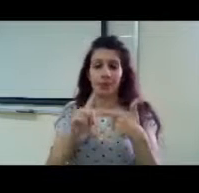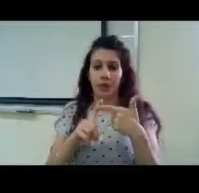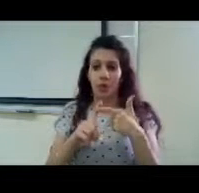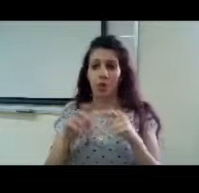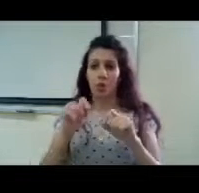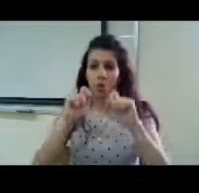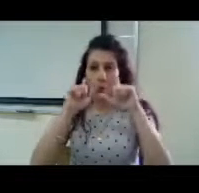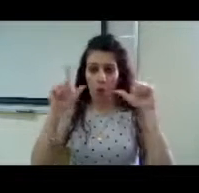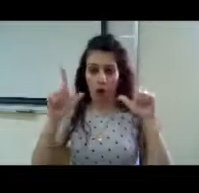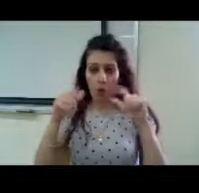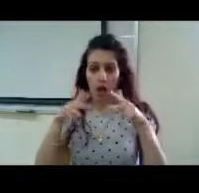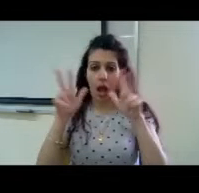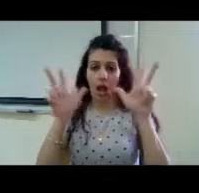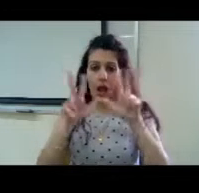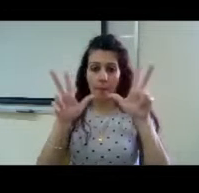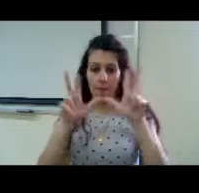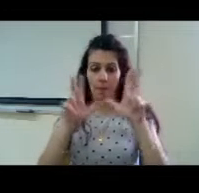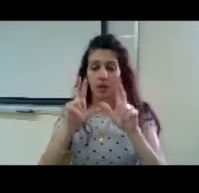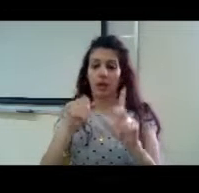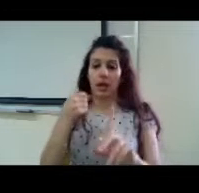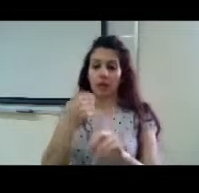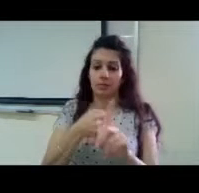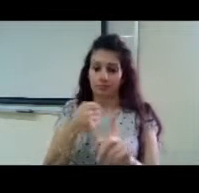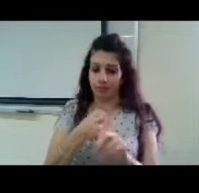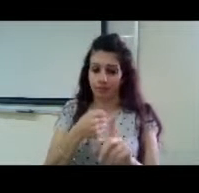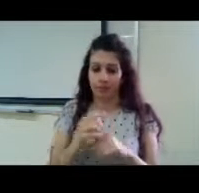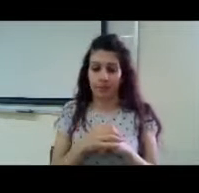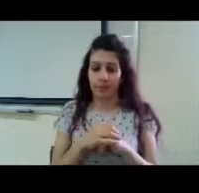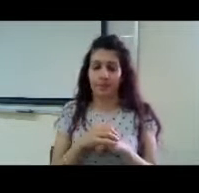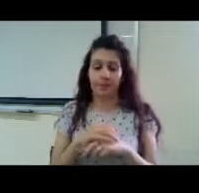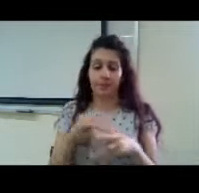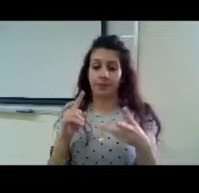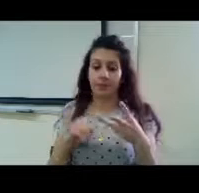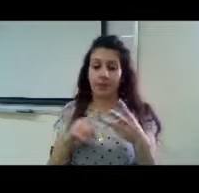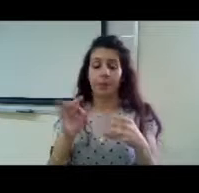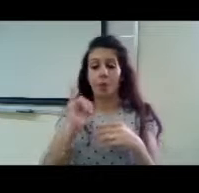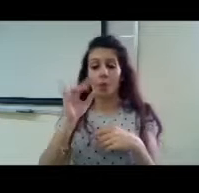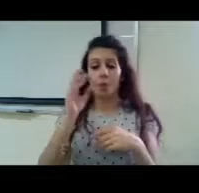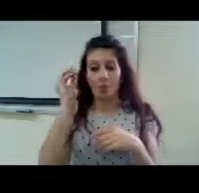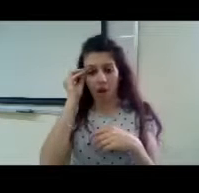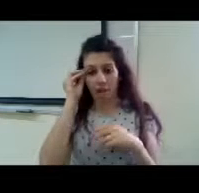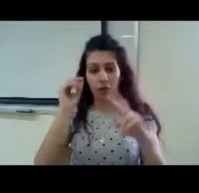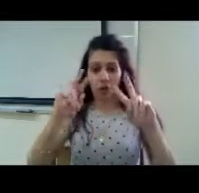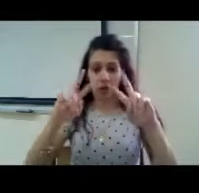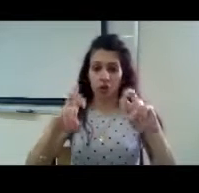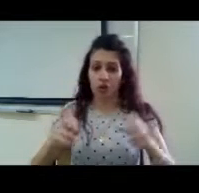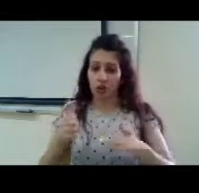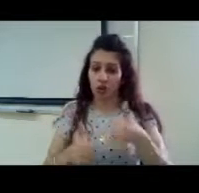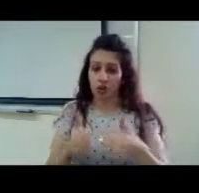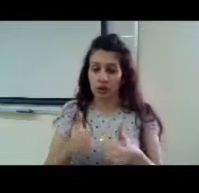LM okay sweetie eat Omaha Ataru for today's Omaha in can yet and